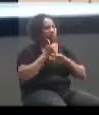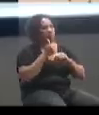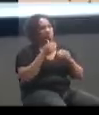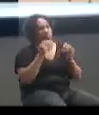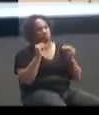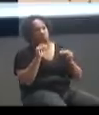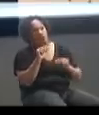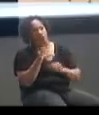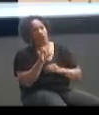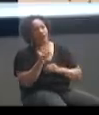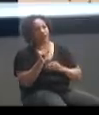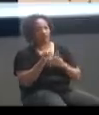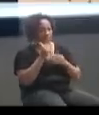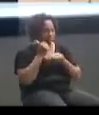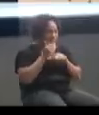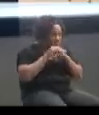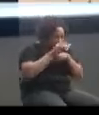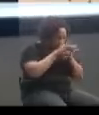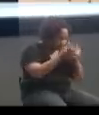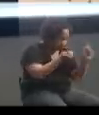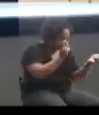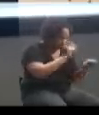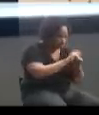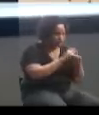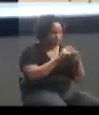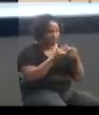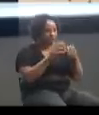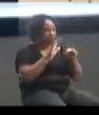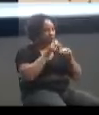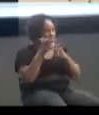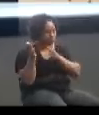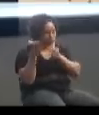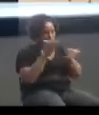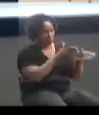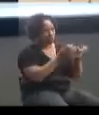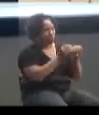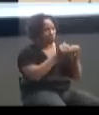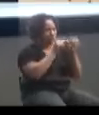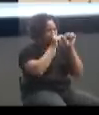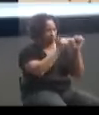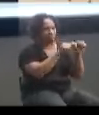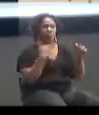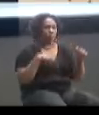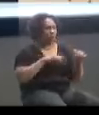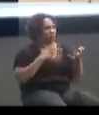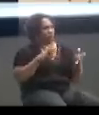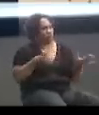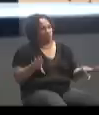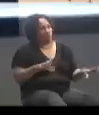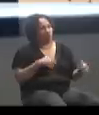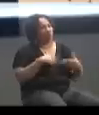TO GREAT MARKETS, TO DRIVE CHANGE TO ACCELERATE A MOVEMENT FOR SUSTAINABILITY.